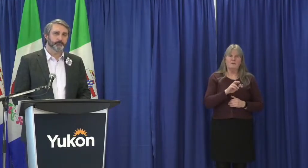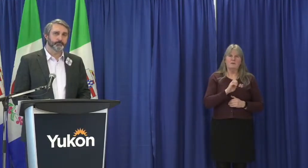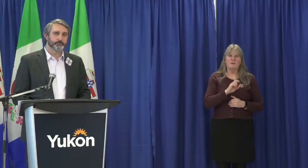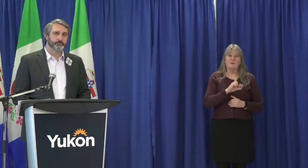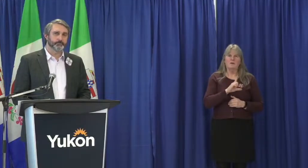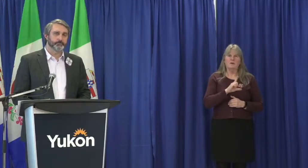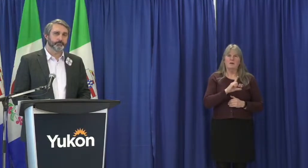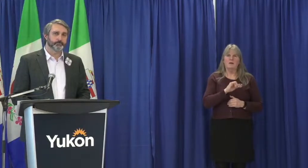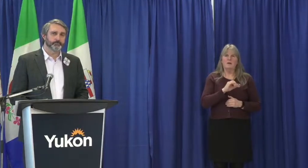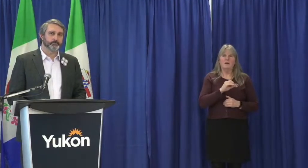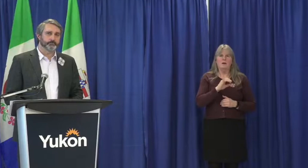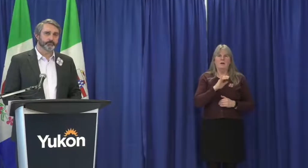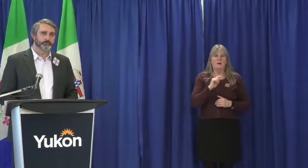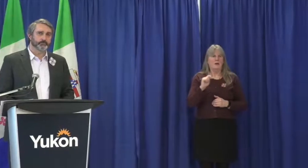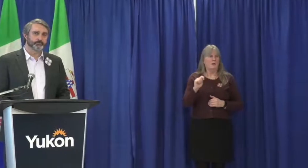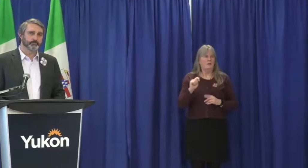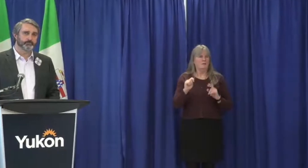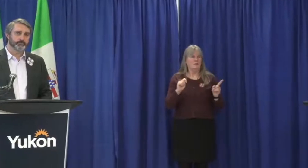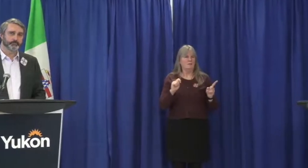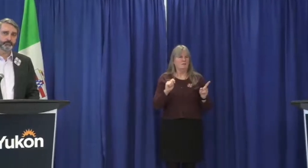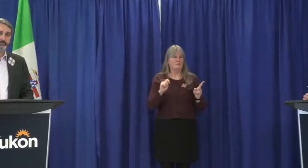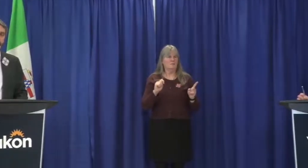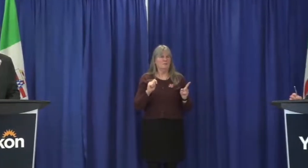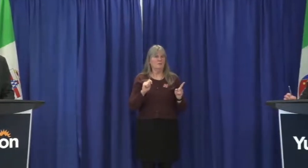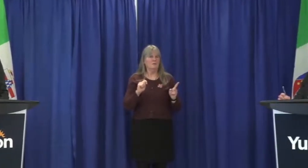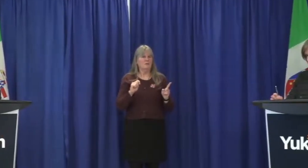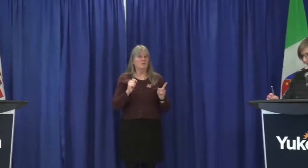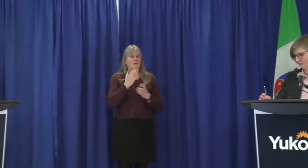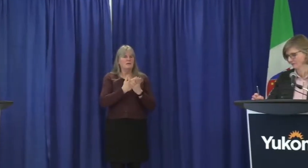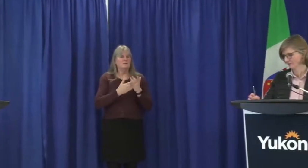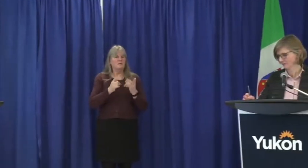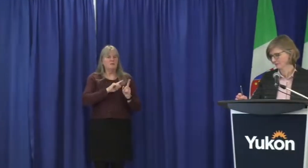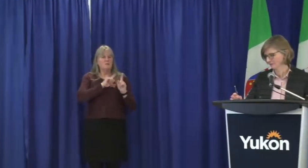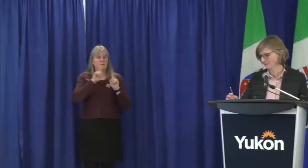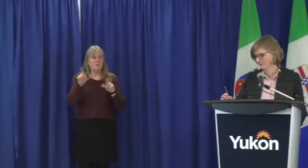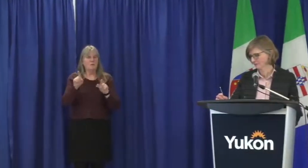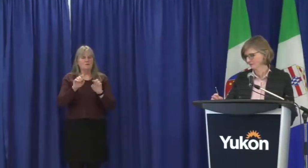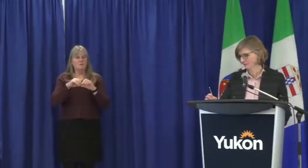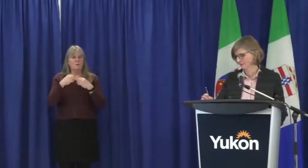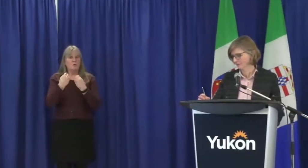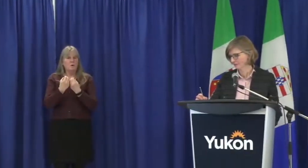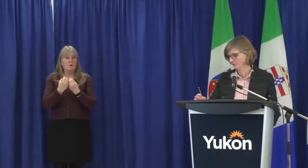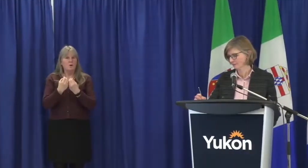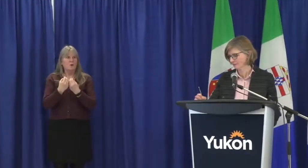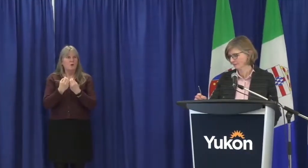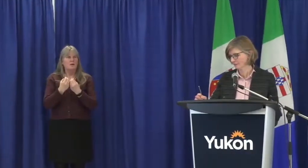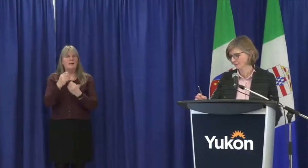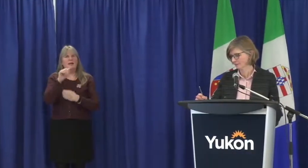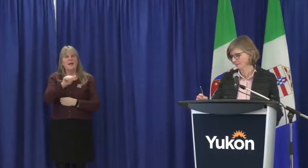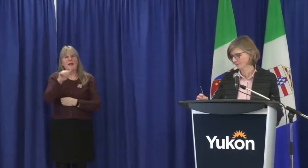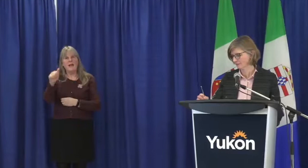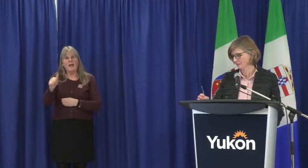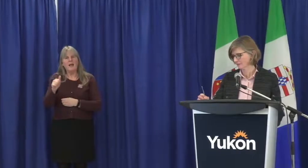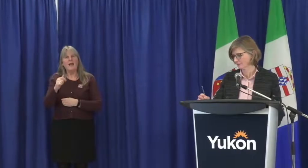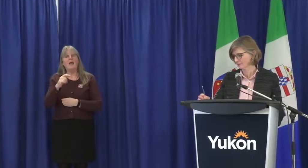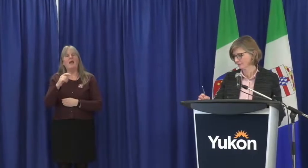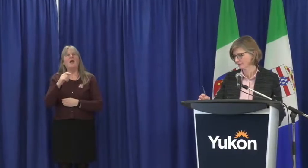I heard that some folks are being turned away from organizations, meetings like Alcoholics Anonymous or Narcotics Anonymous due to the